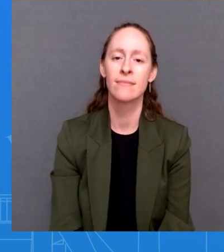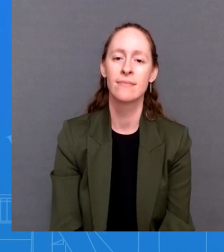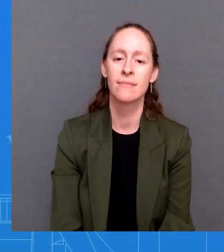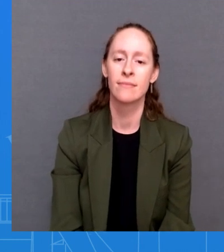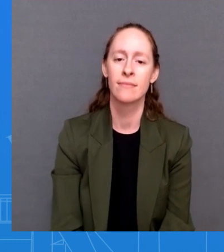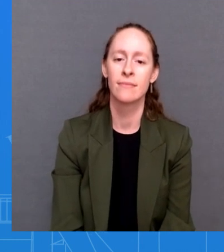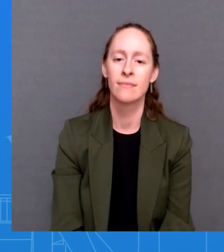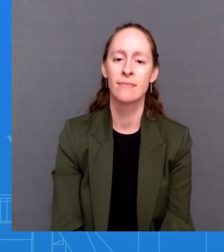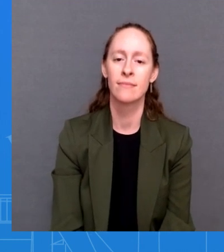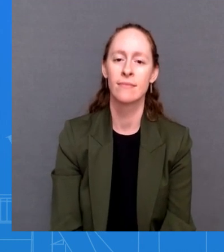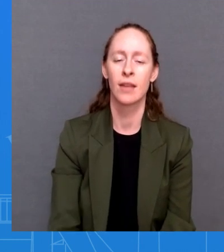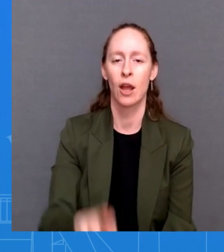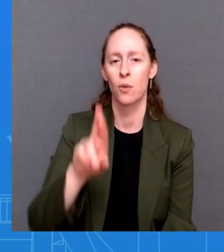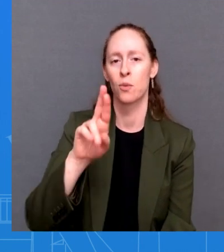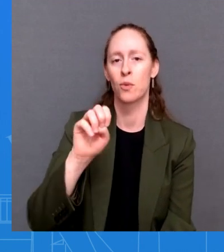The Press: Can you hear me? This is taking my car.